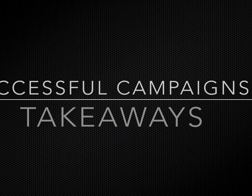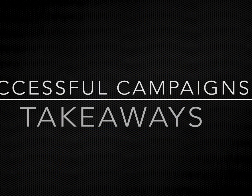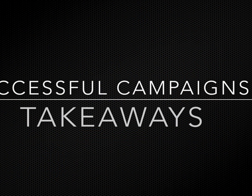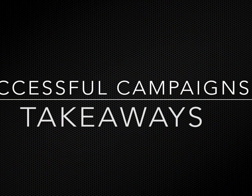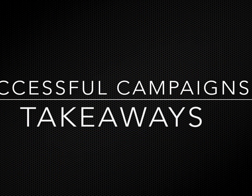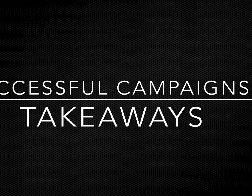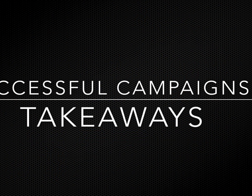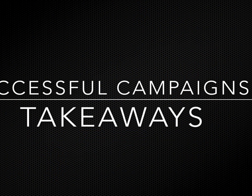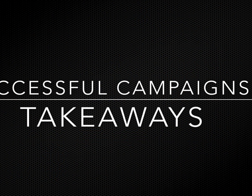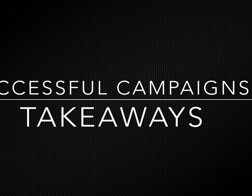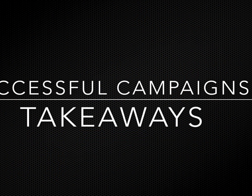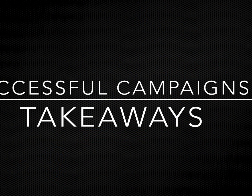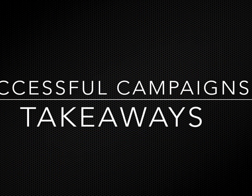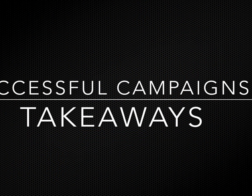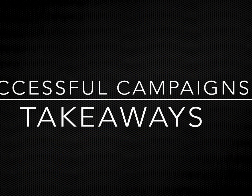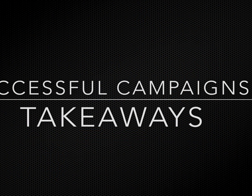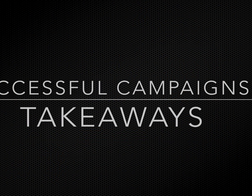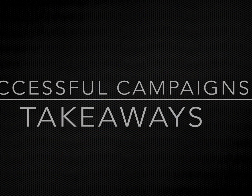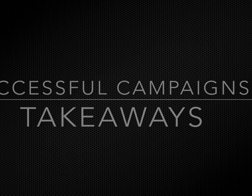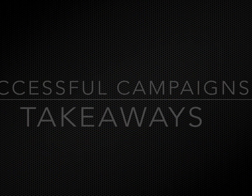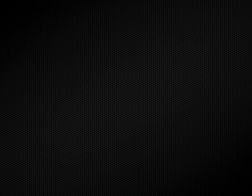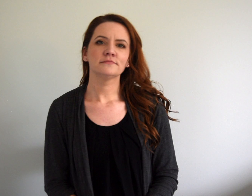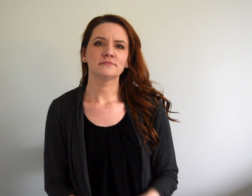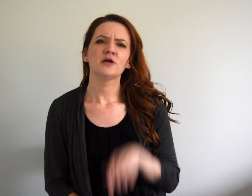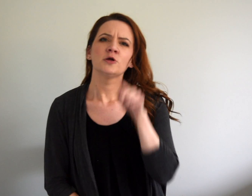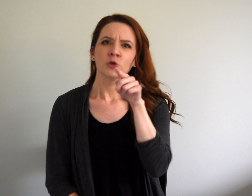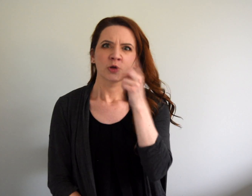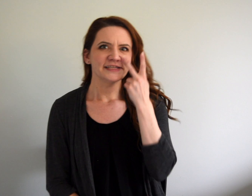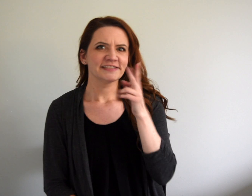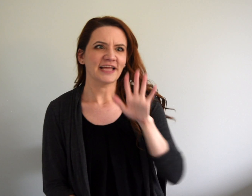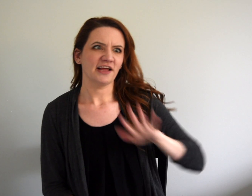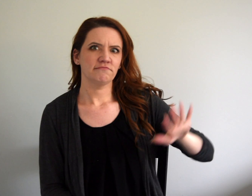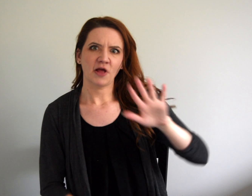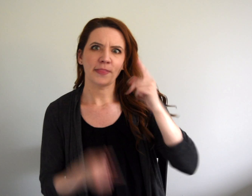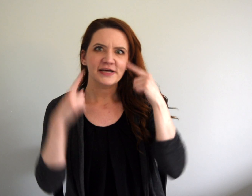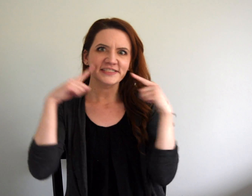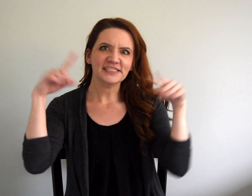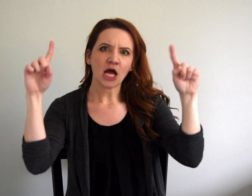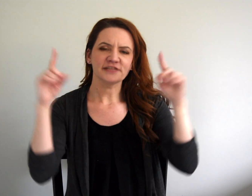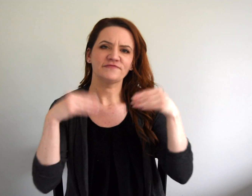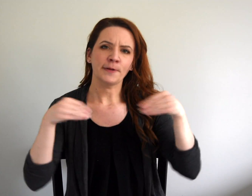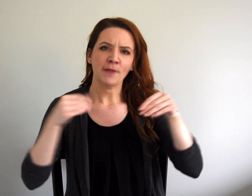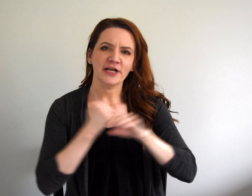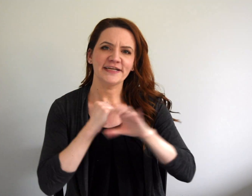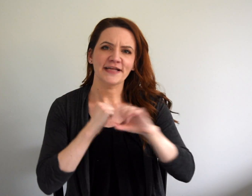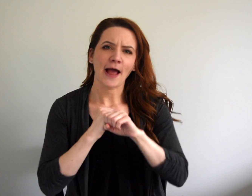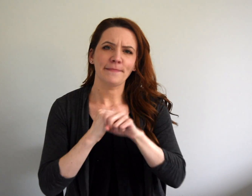join their mission. [audio description] words on screen "successful campaign takeaways"